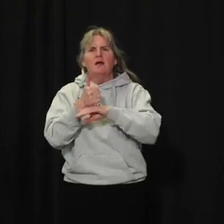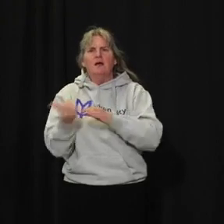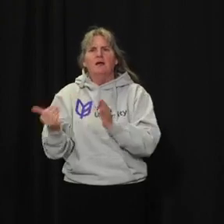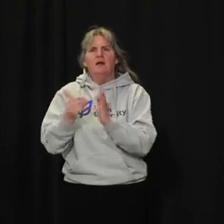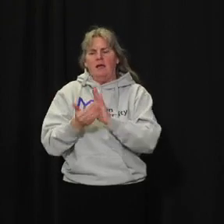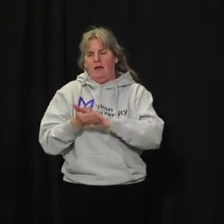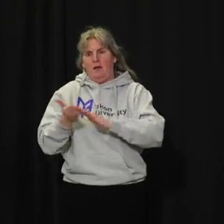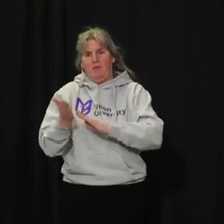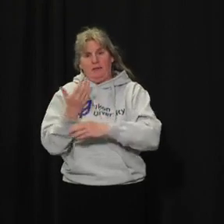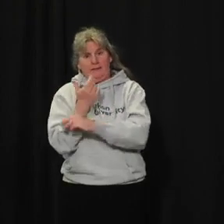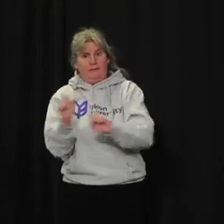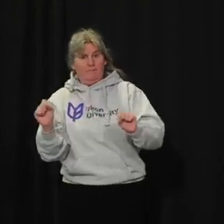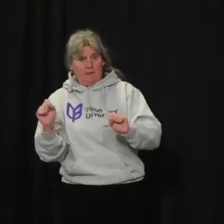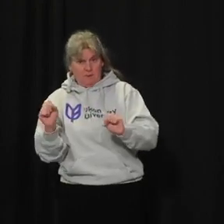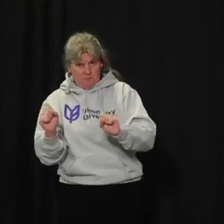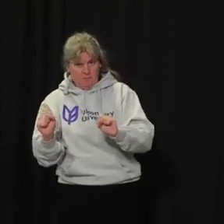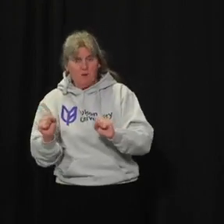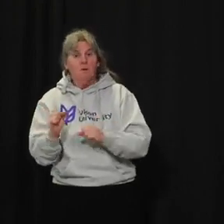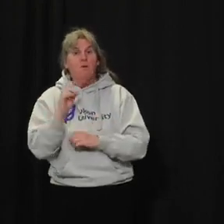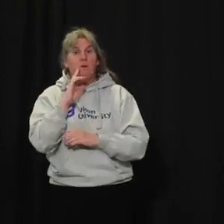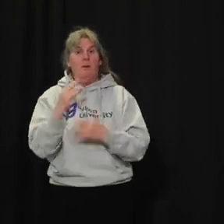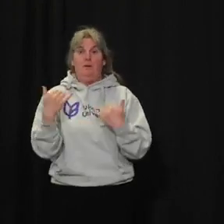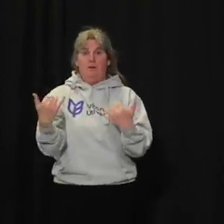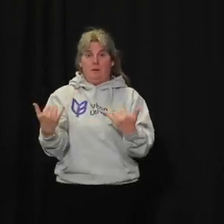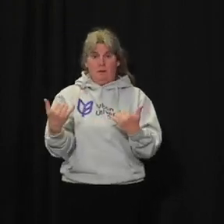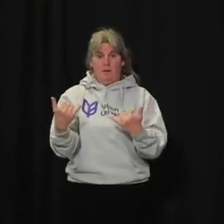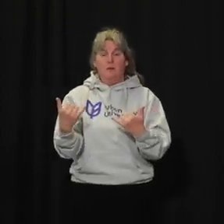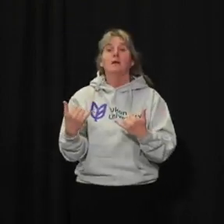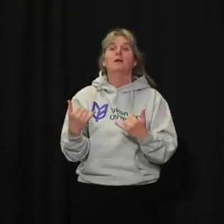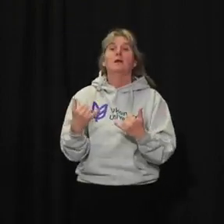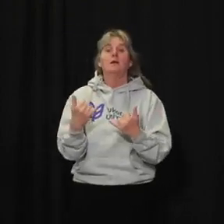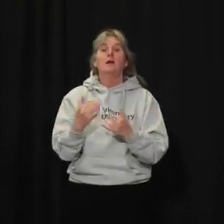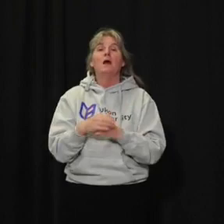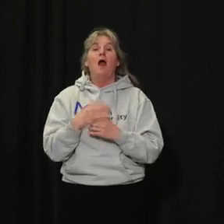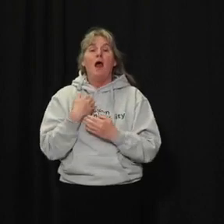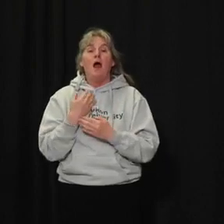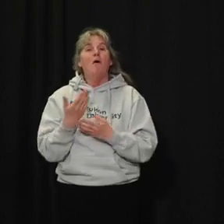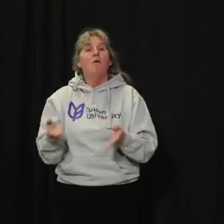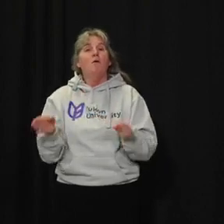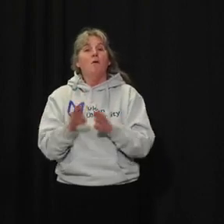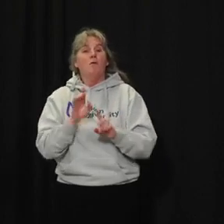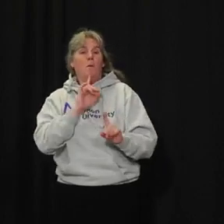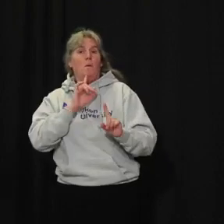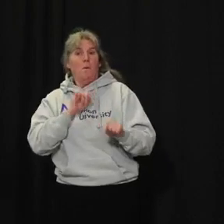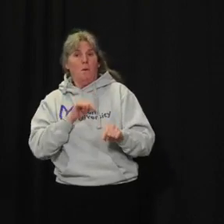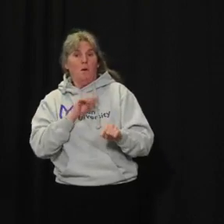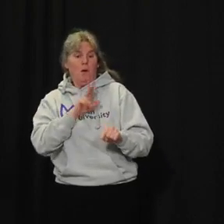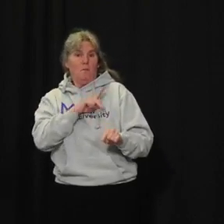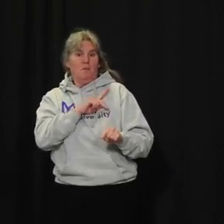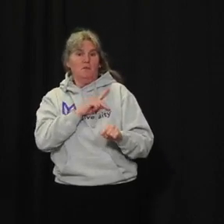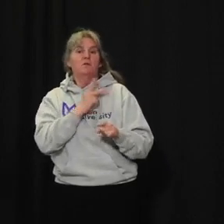up and running. Today I'm happy to say that we lifted the closure orders for